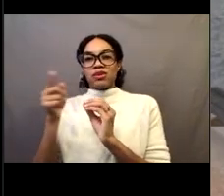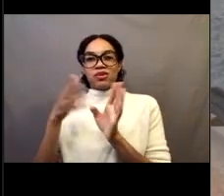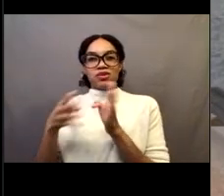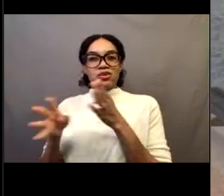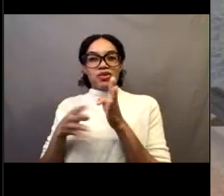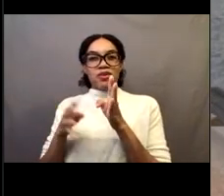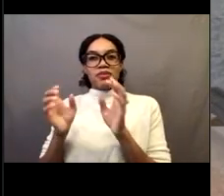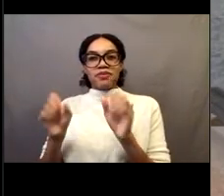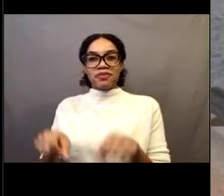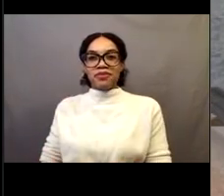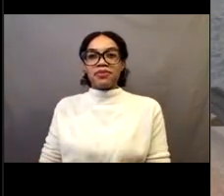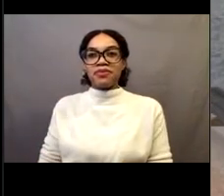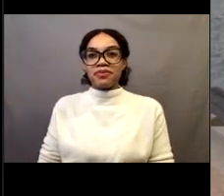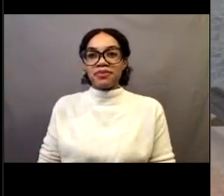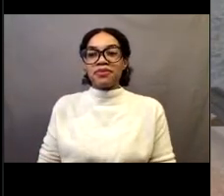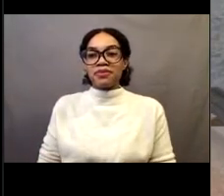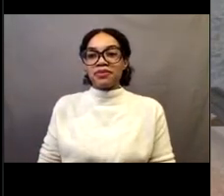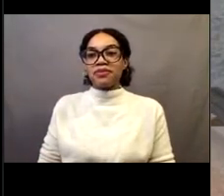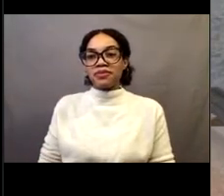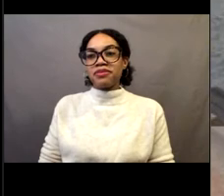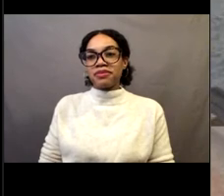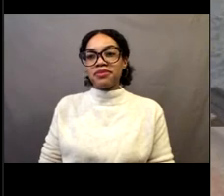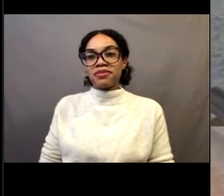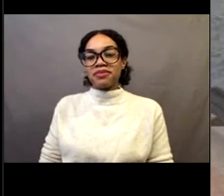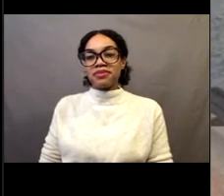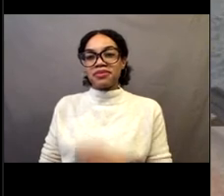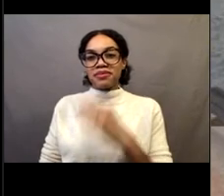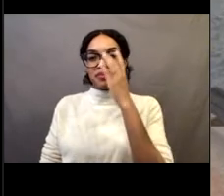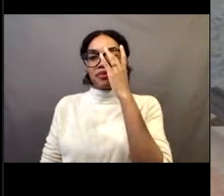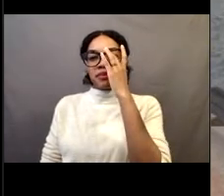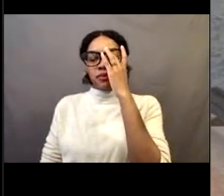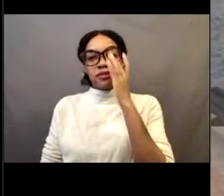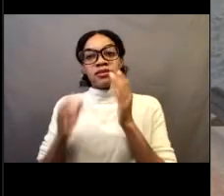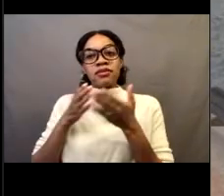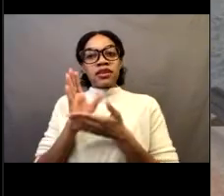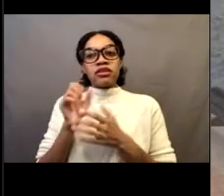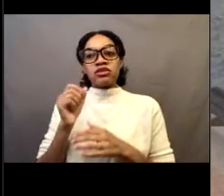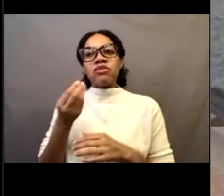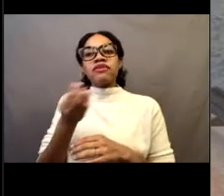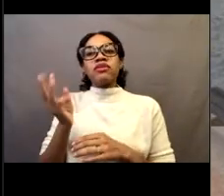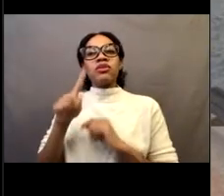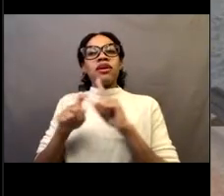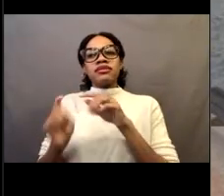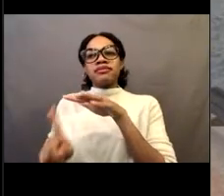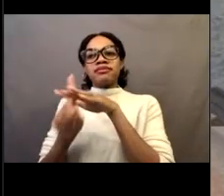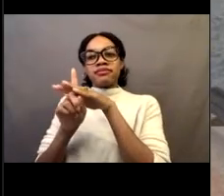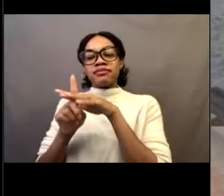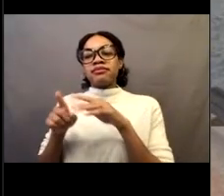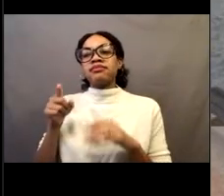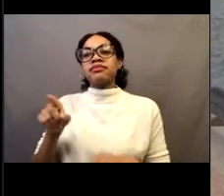and what goes into bringing them to land. All right. So we have a couple of questions Bodie is asking